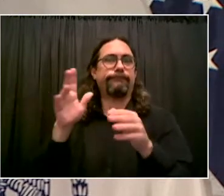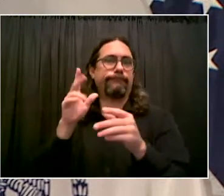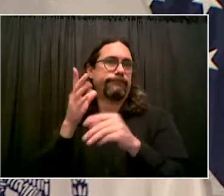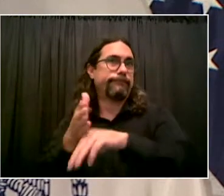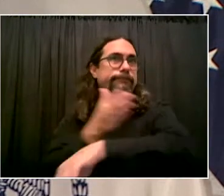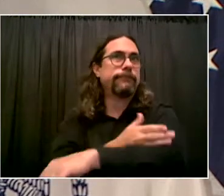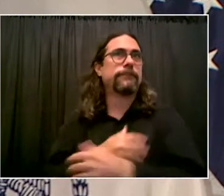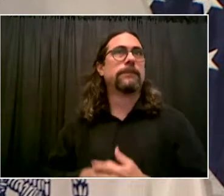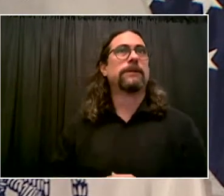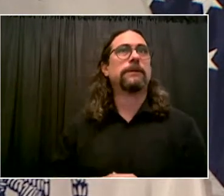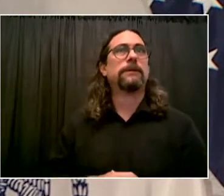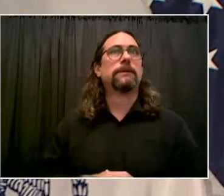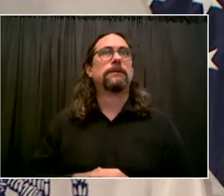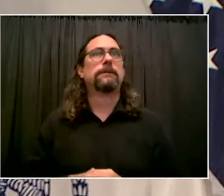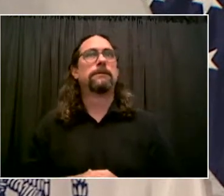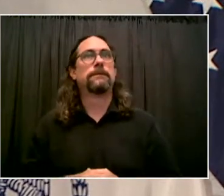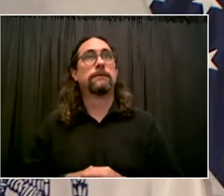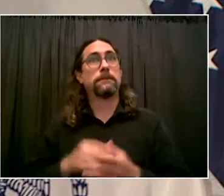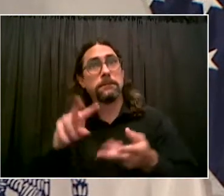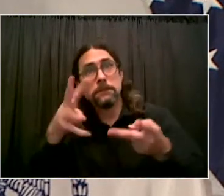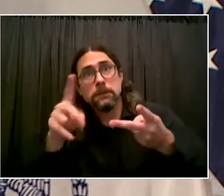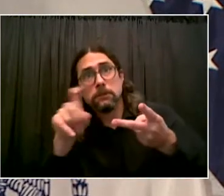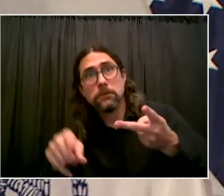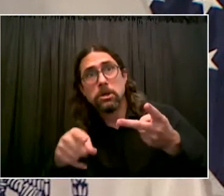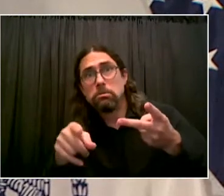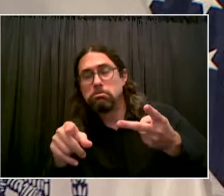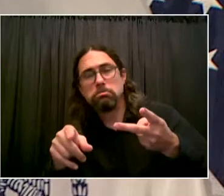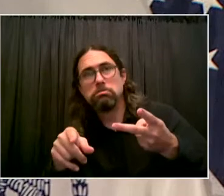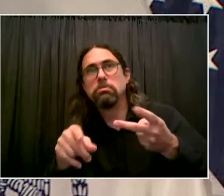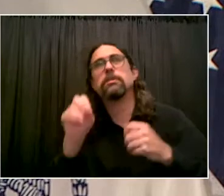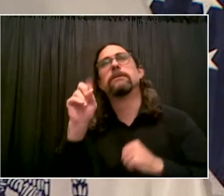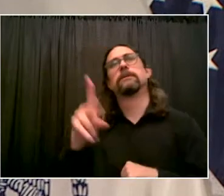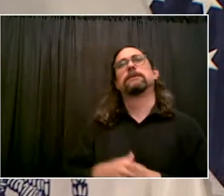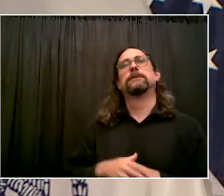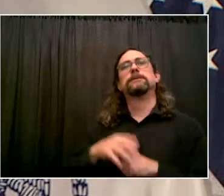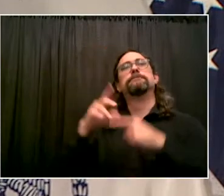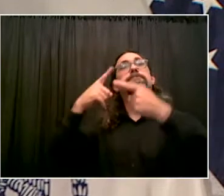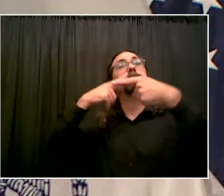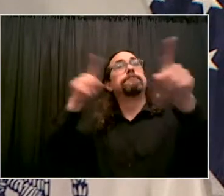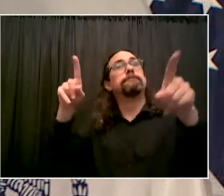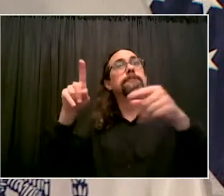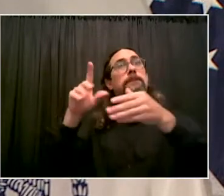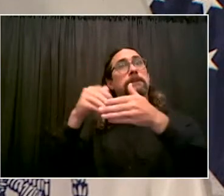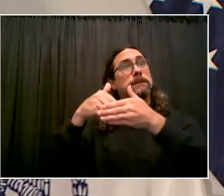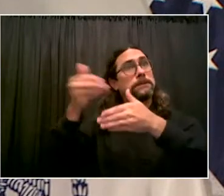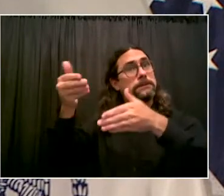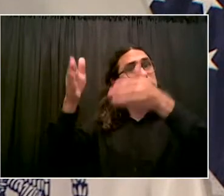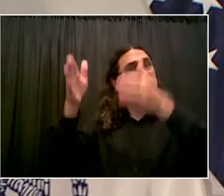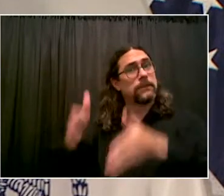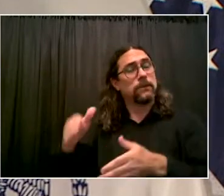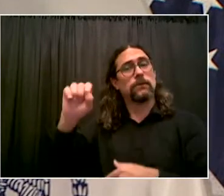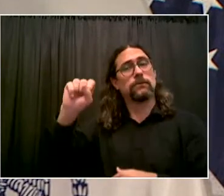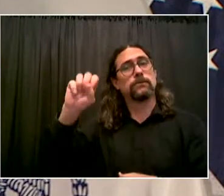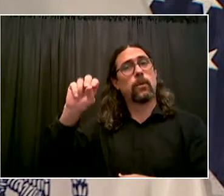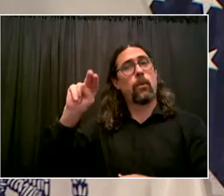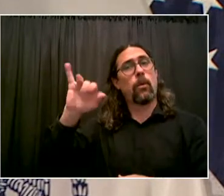SONJA FROM 1010 WINS. Reporetr: MRM. AYRO, OHW